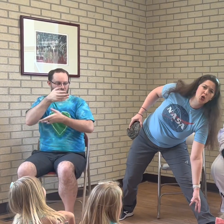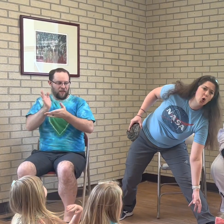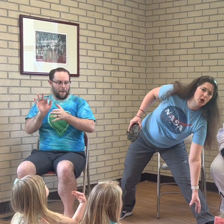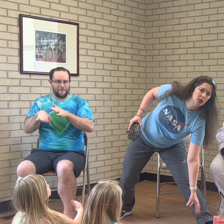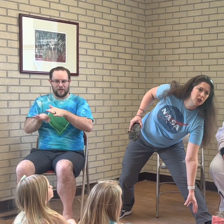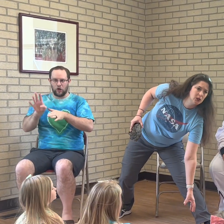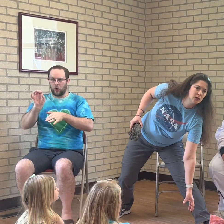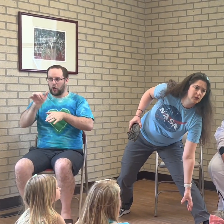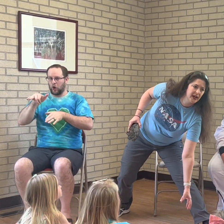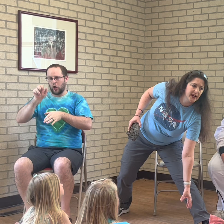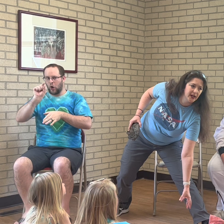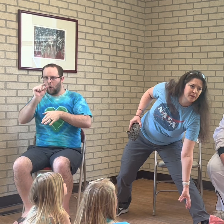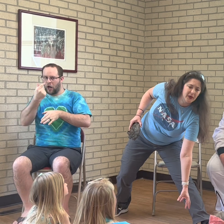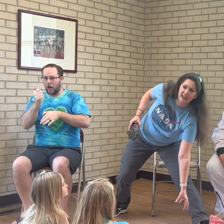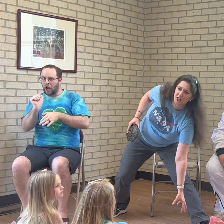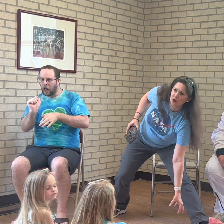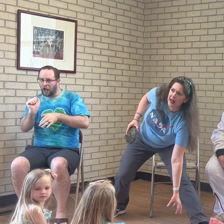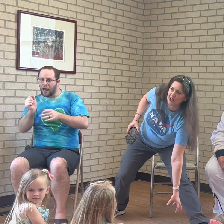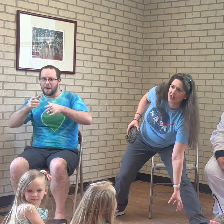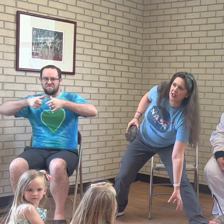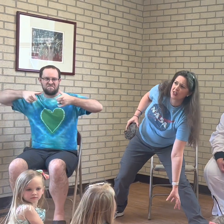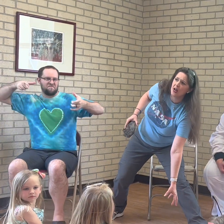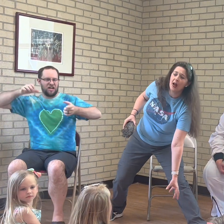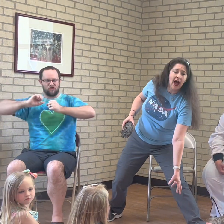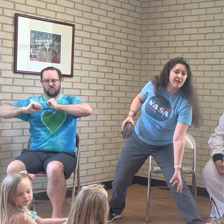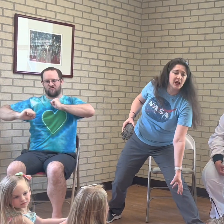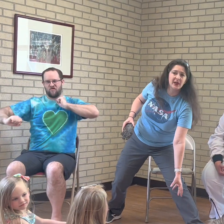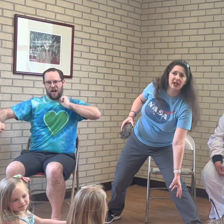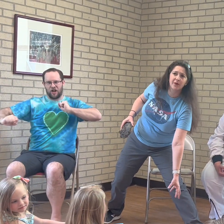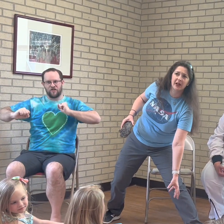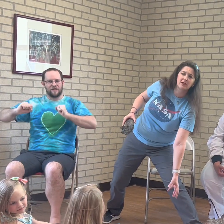yoga, right? Big stretches. I've got to be careful I don't tip over, I'm gonna get stuck on my